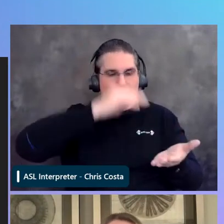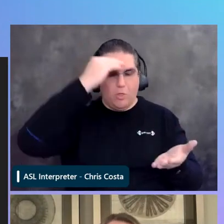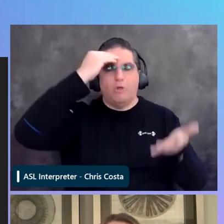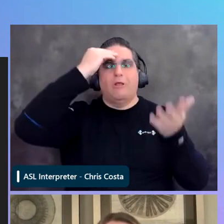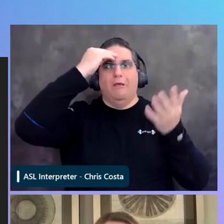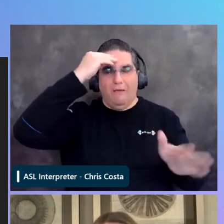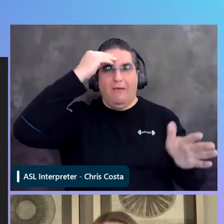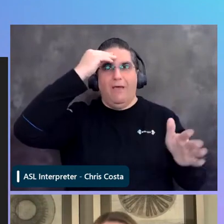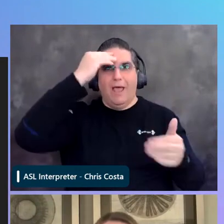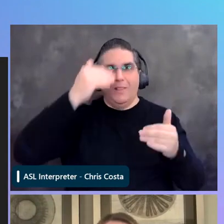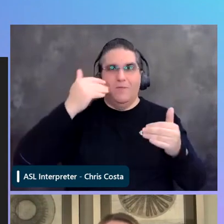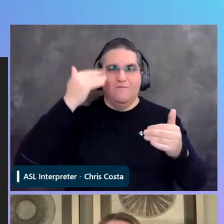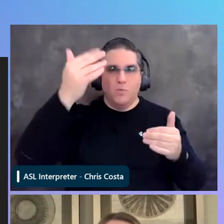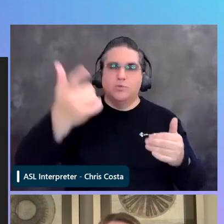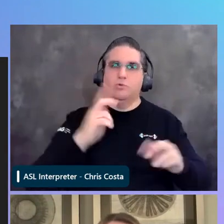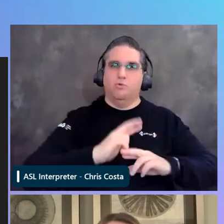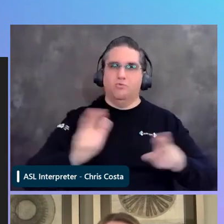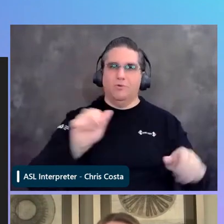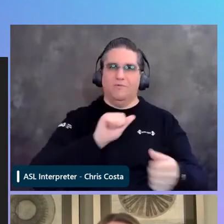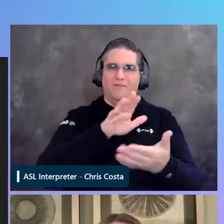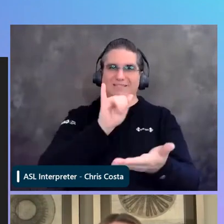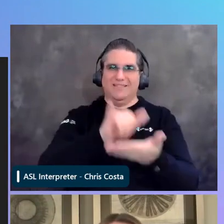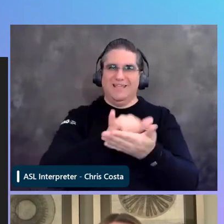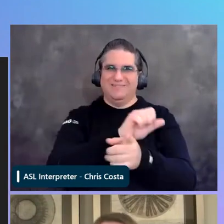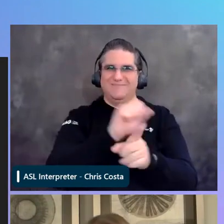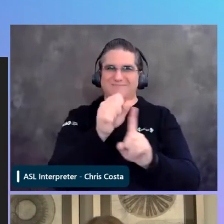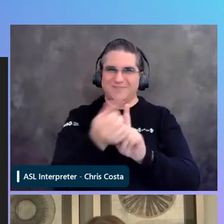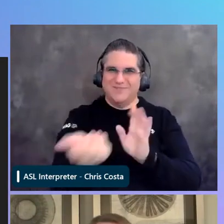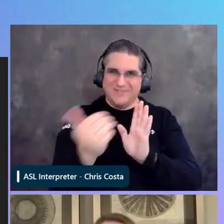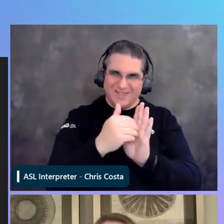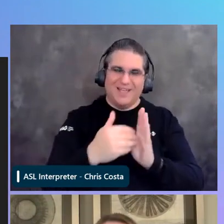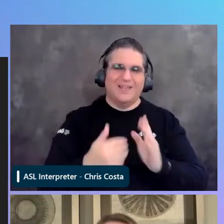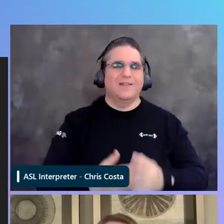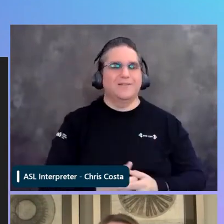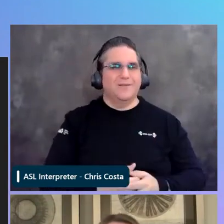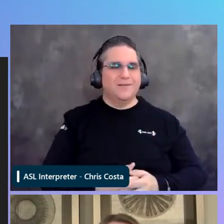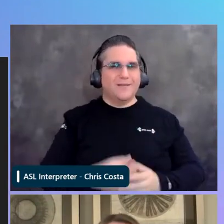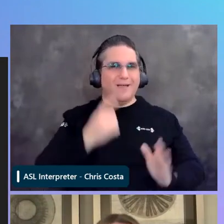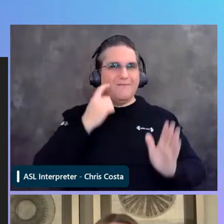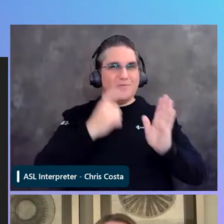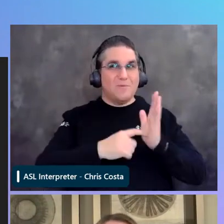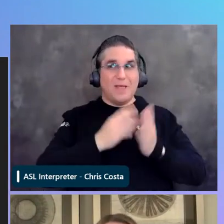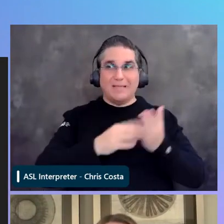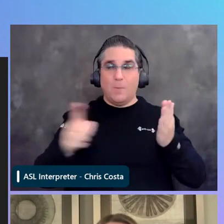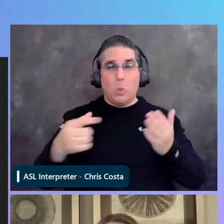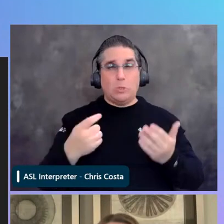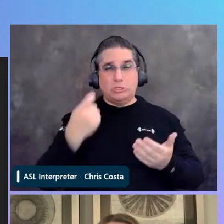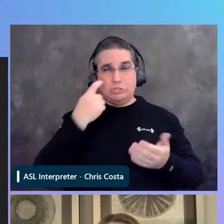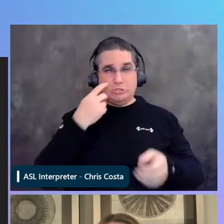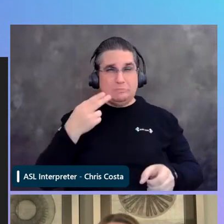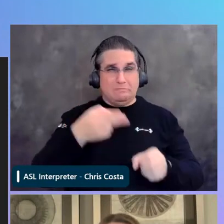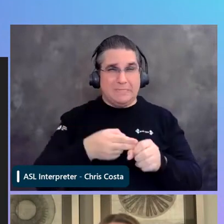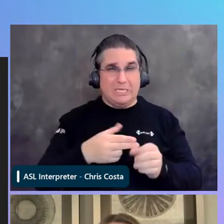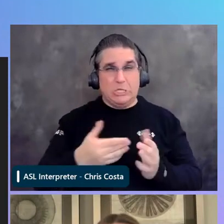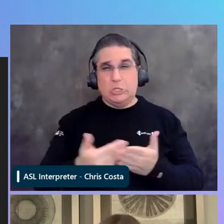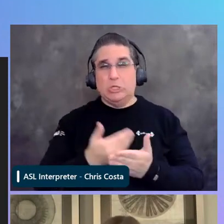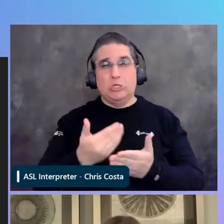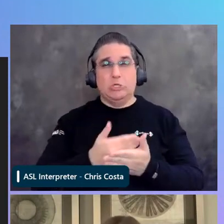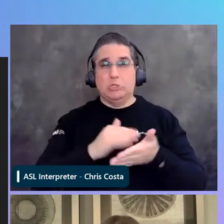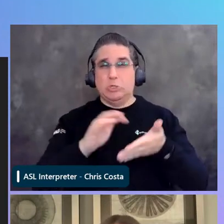kind of building off of that and can become more complex. So I've seen even beginners use this. And for a learning resource and